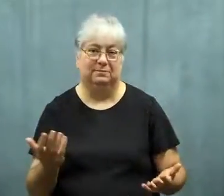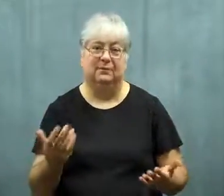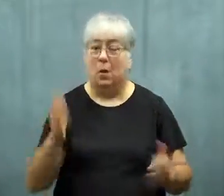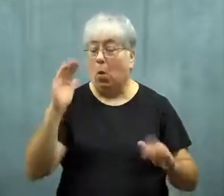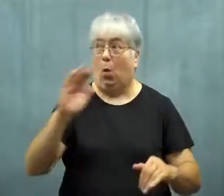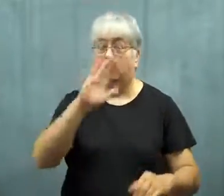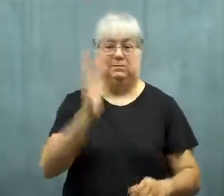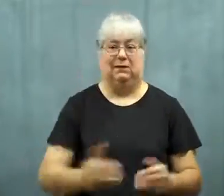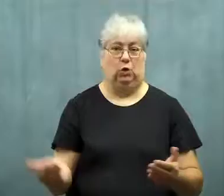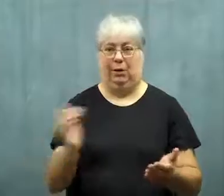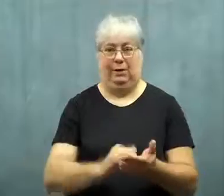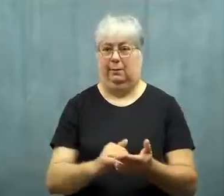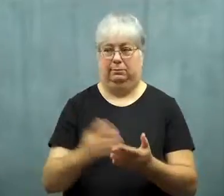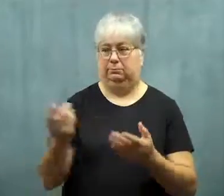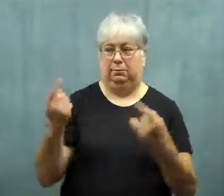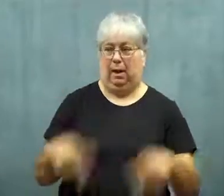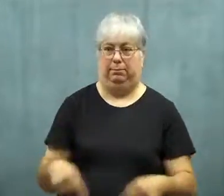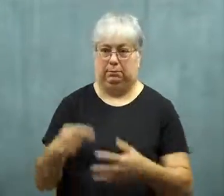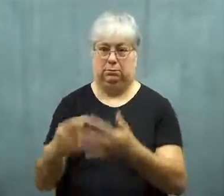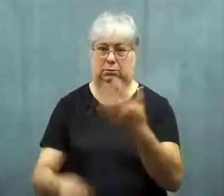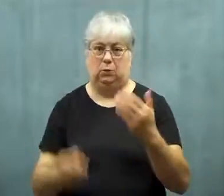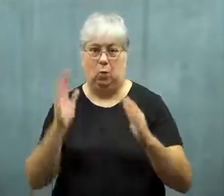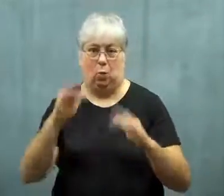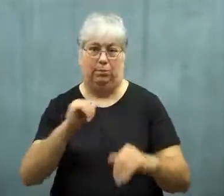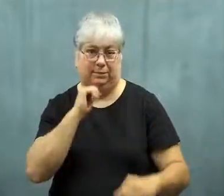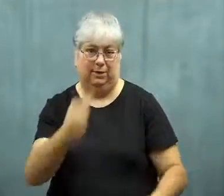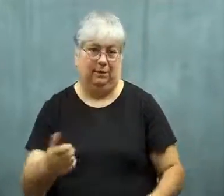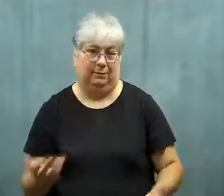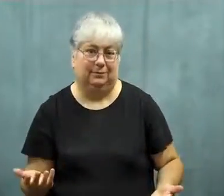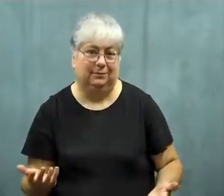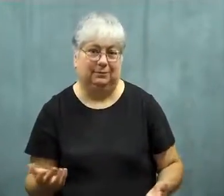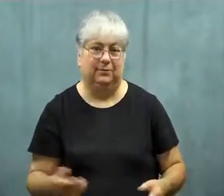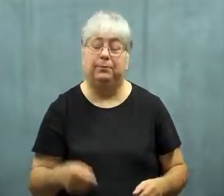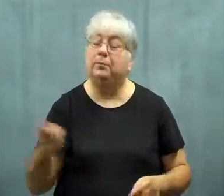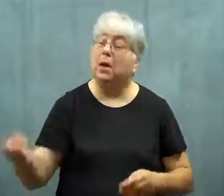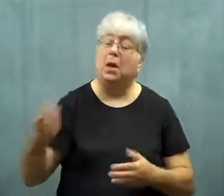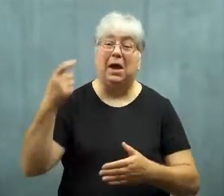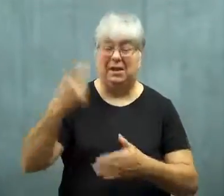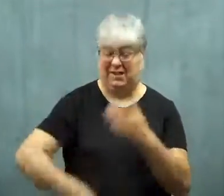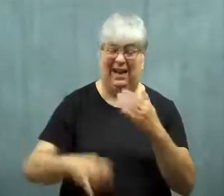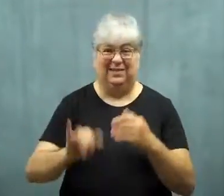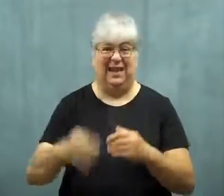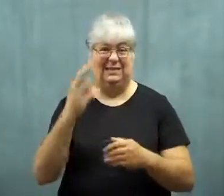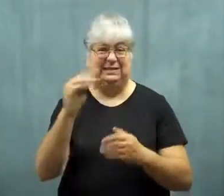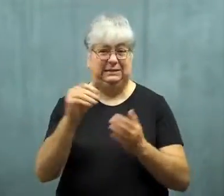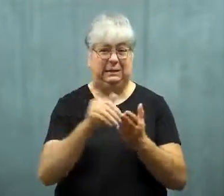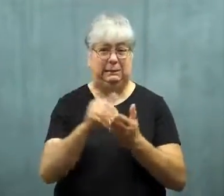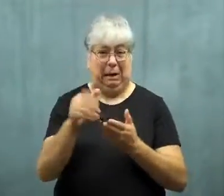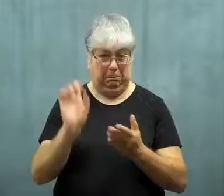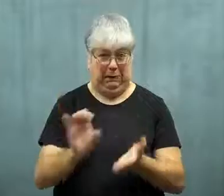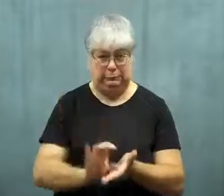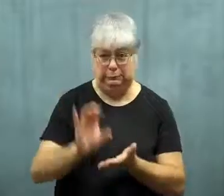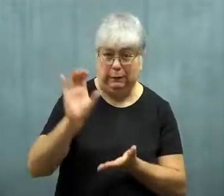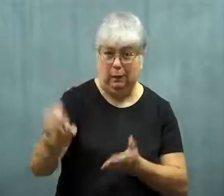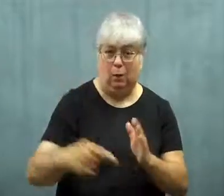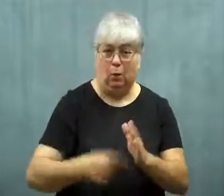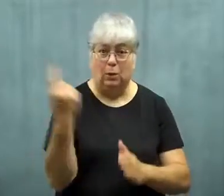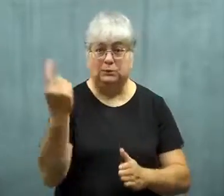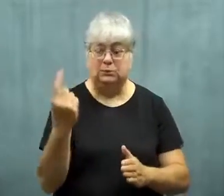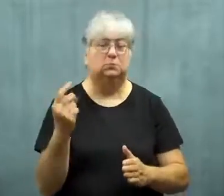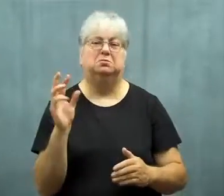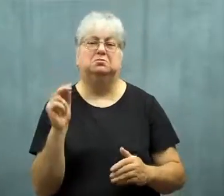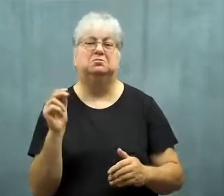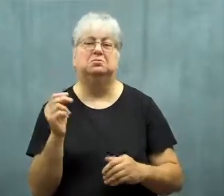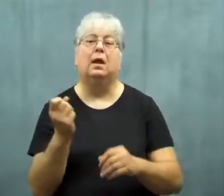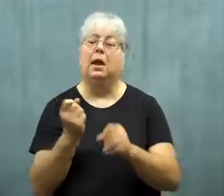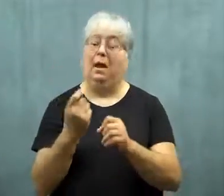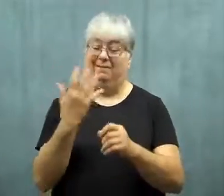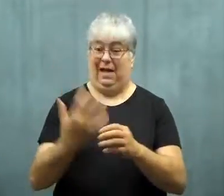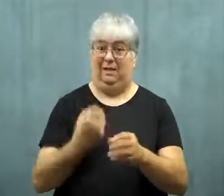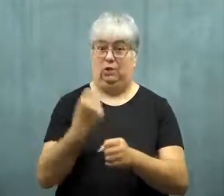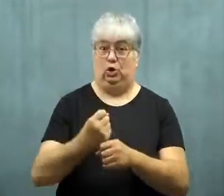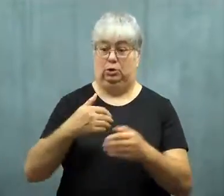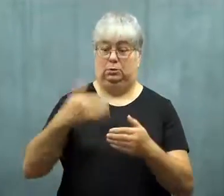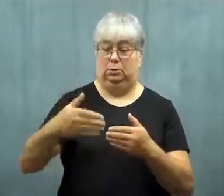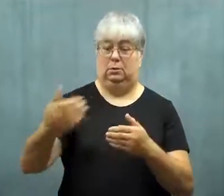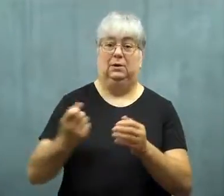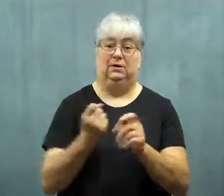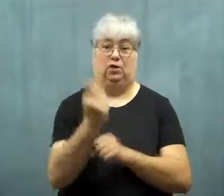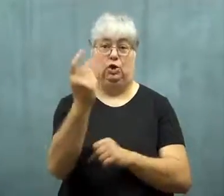He hoped this kind of thing would never happen again.